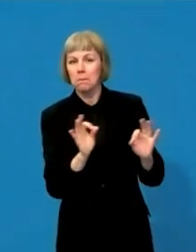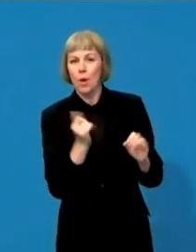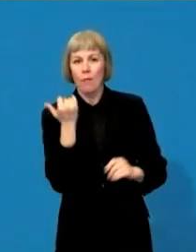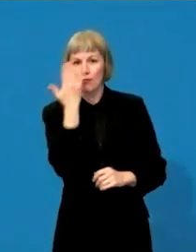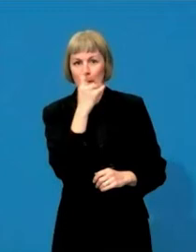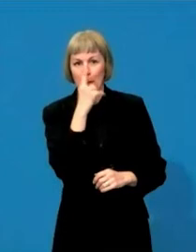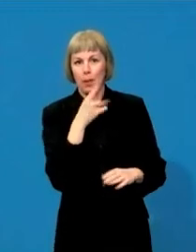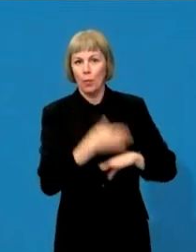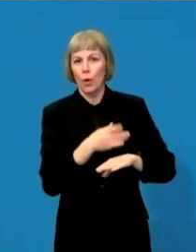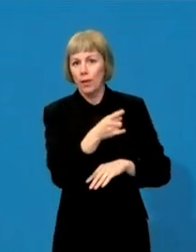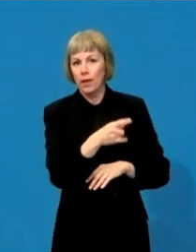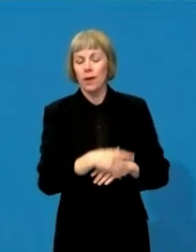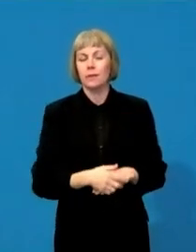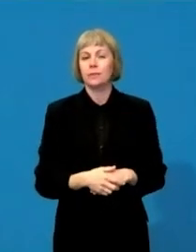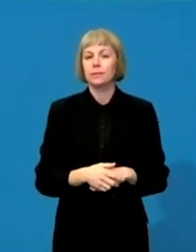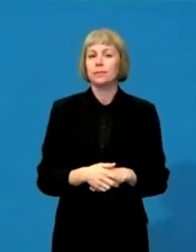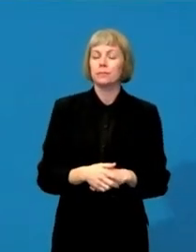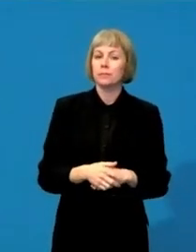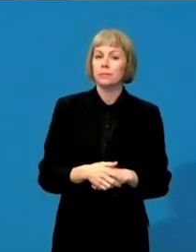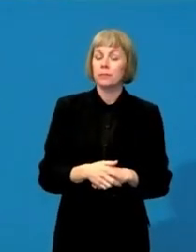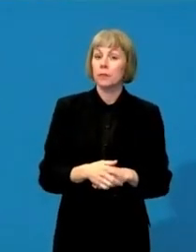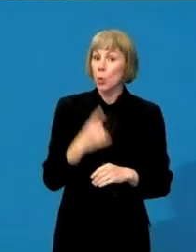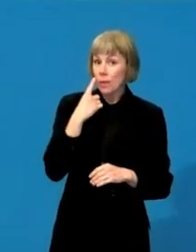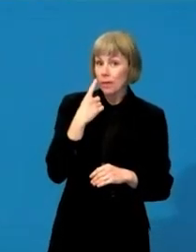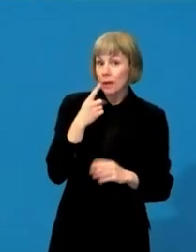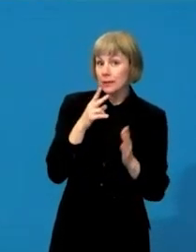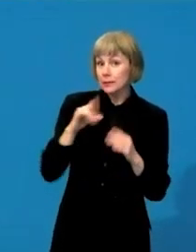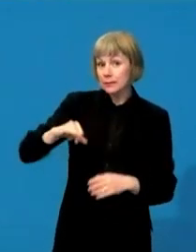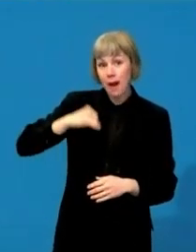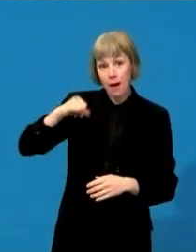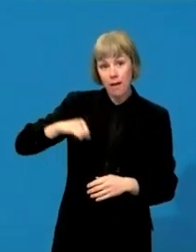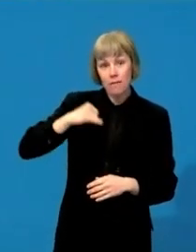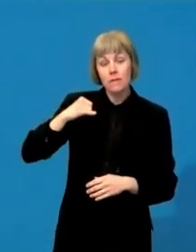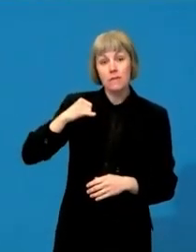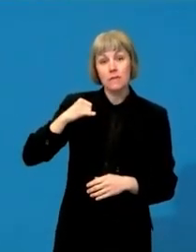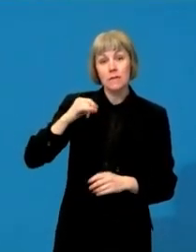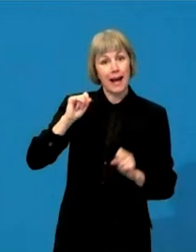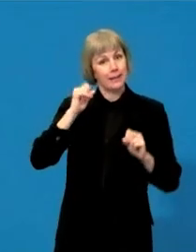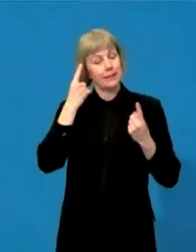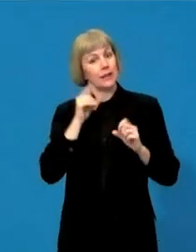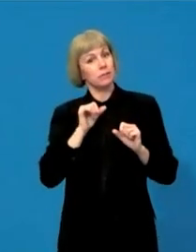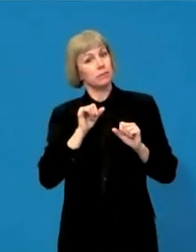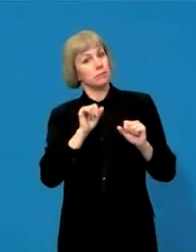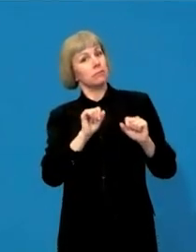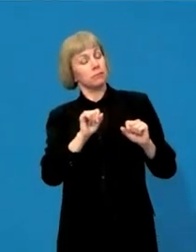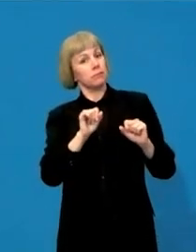And so do you think they understand you or what it's like in